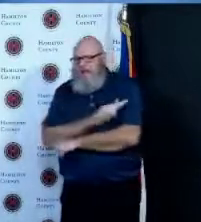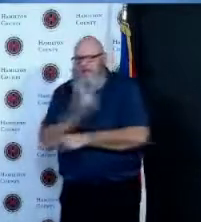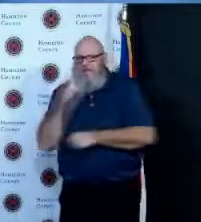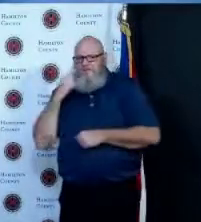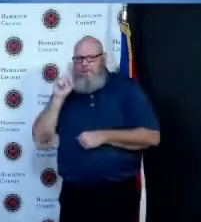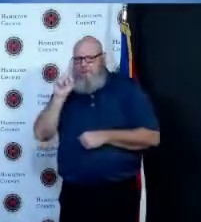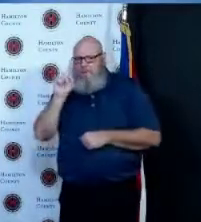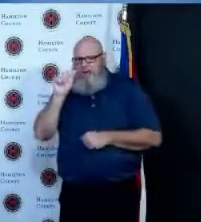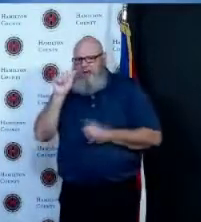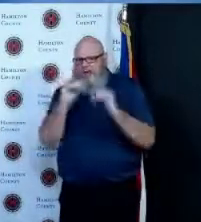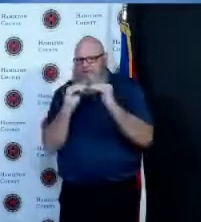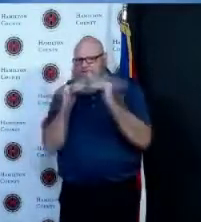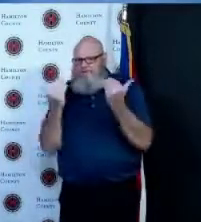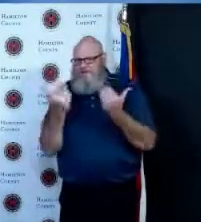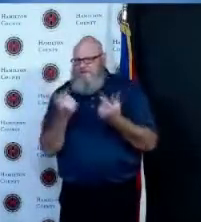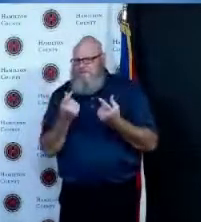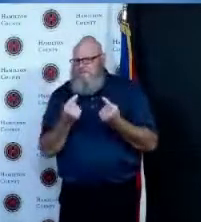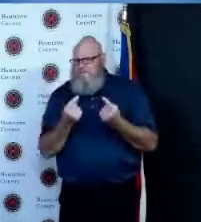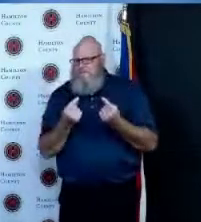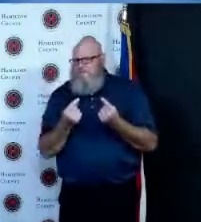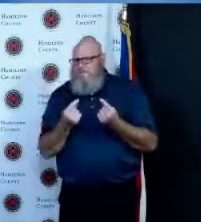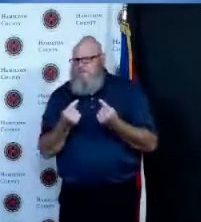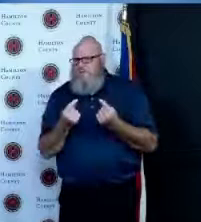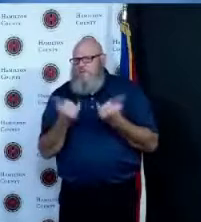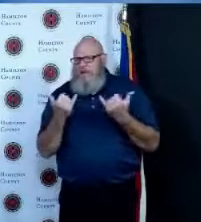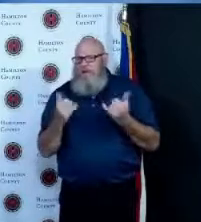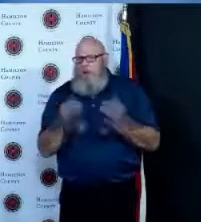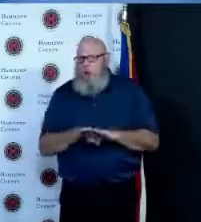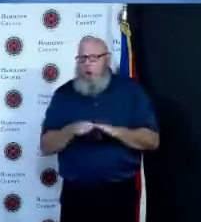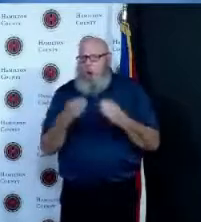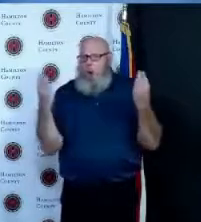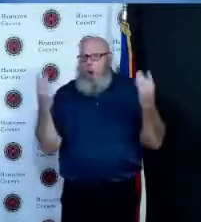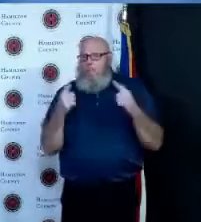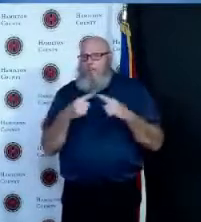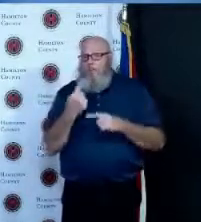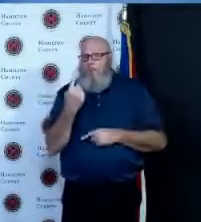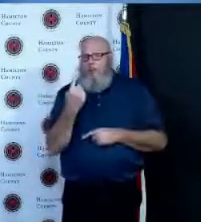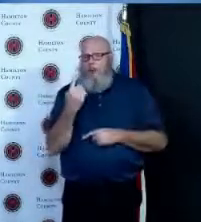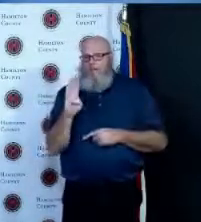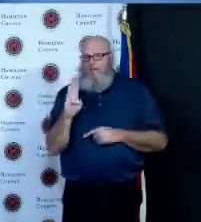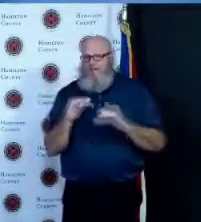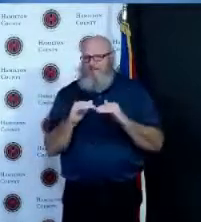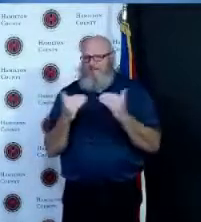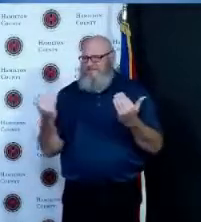effect I'm not trying to fearmonger here I'm just asking you know out of concern I mean if